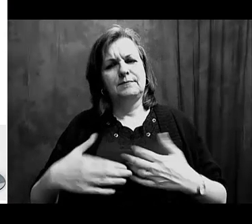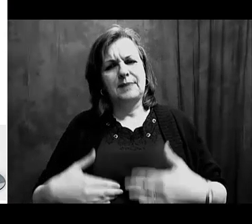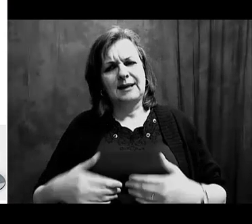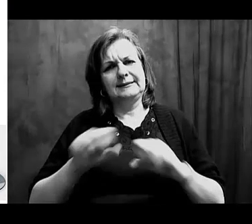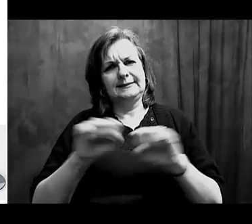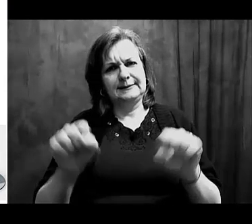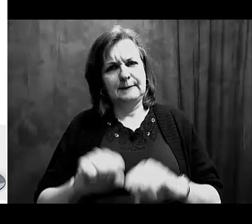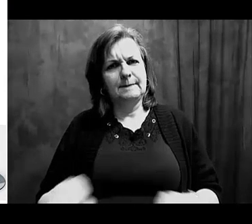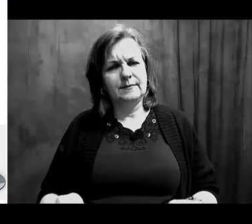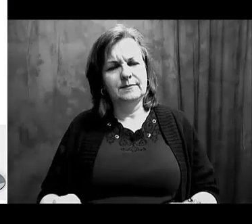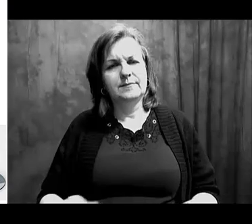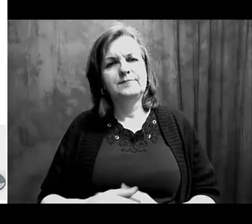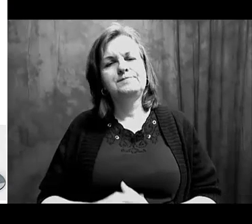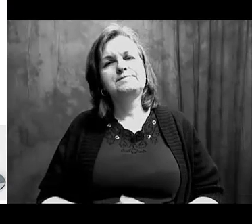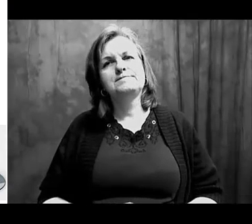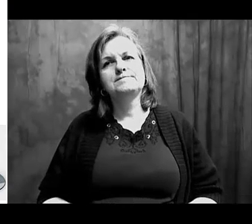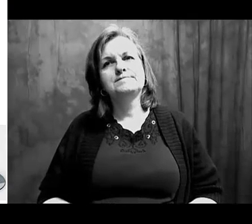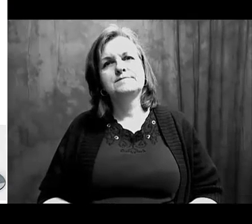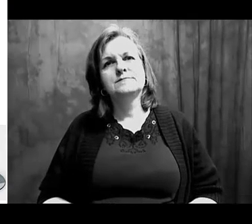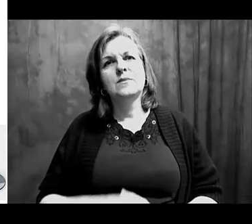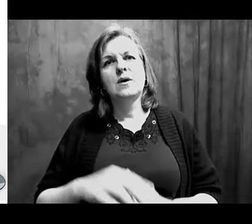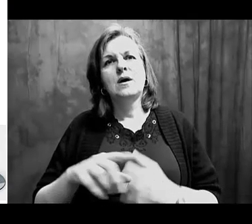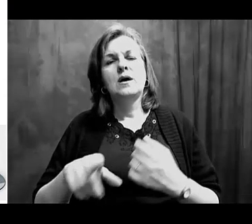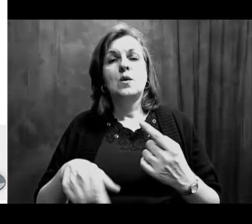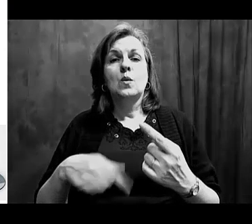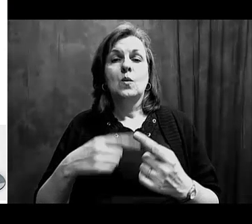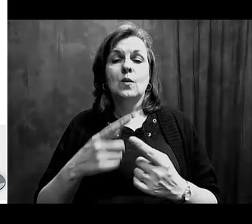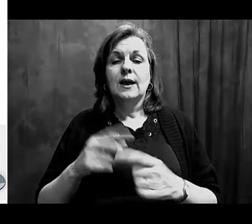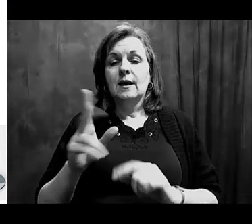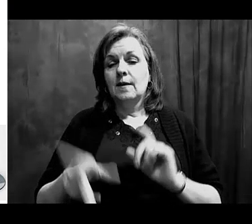so we look at folks that